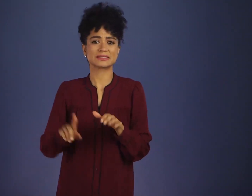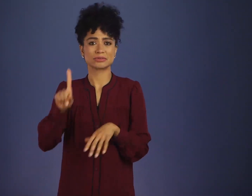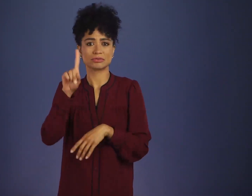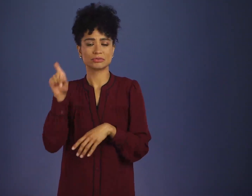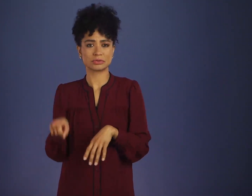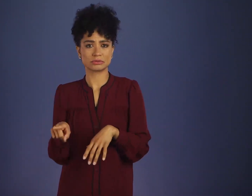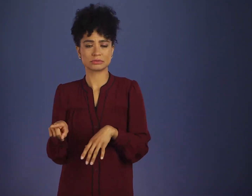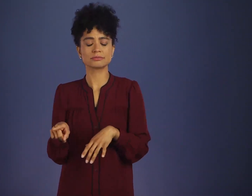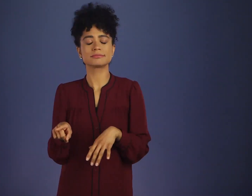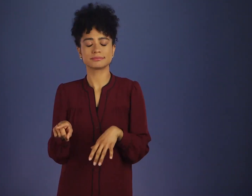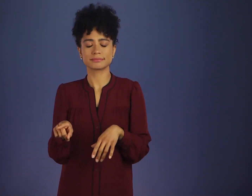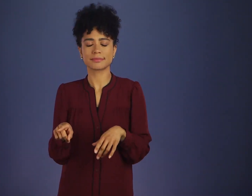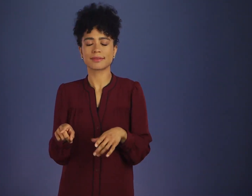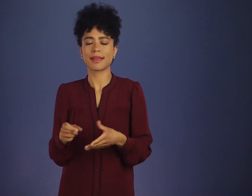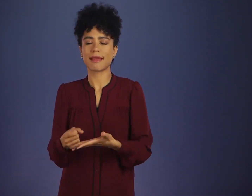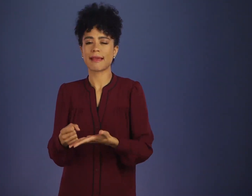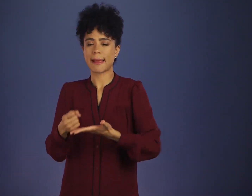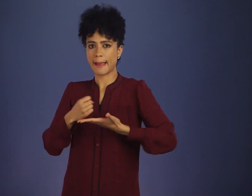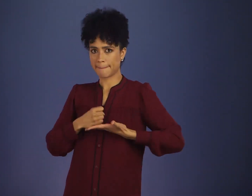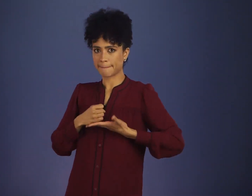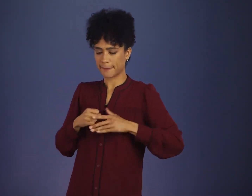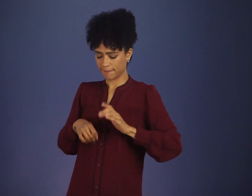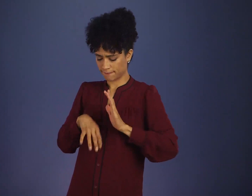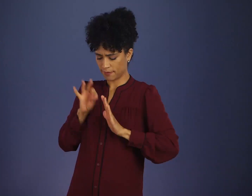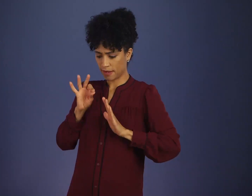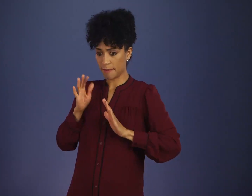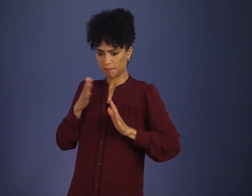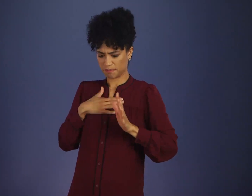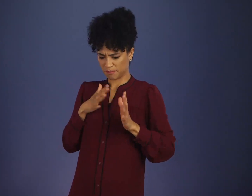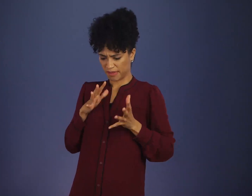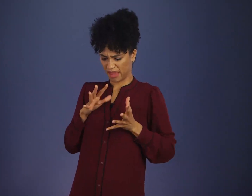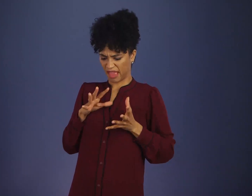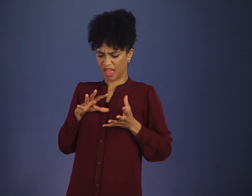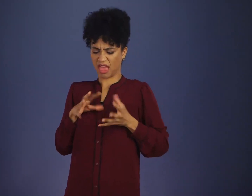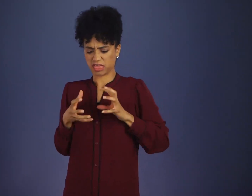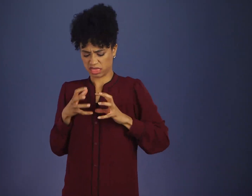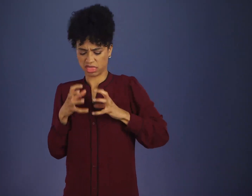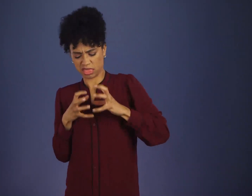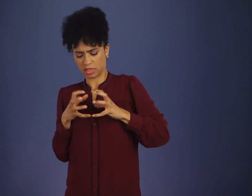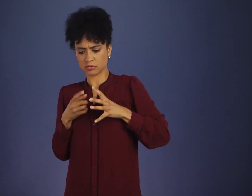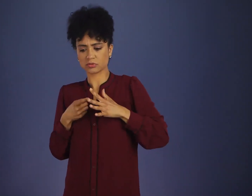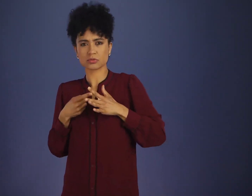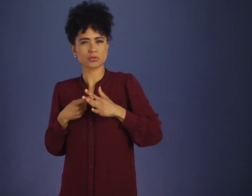These are the sort of fundamental inquiries that can disclose the source of my discomfort